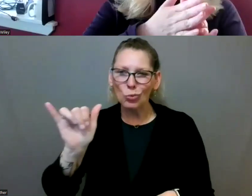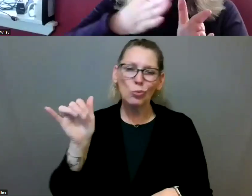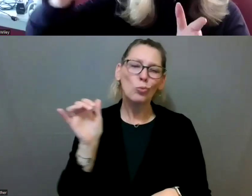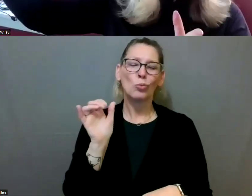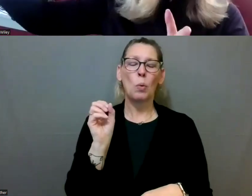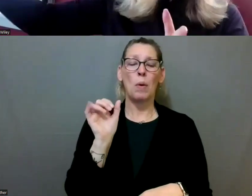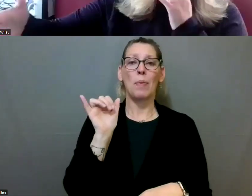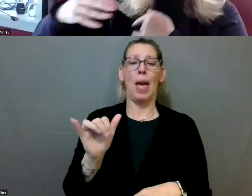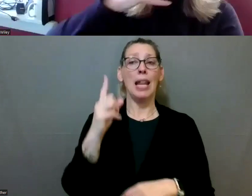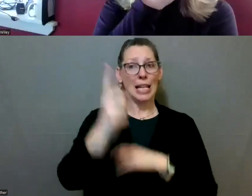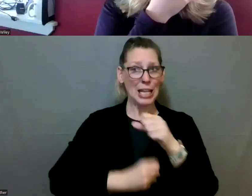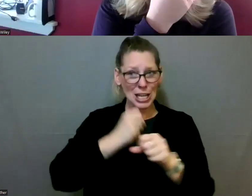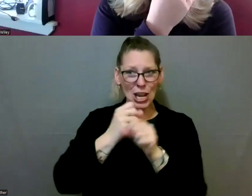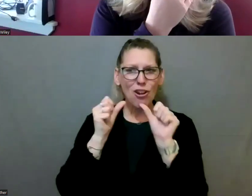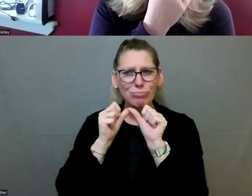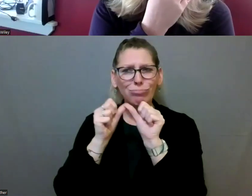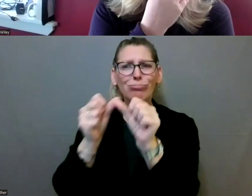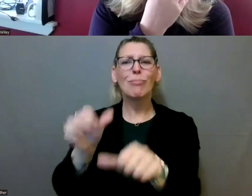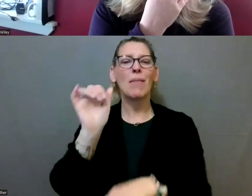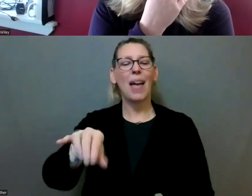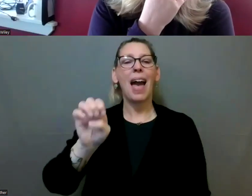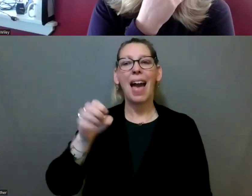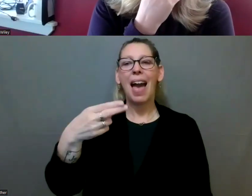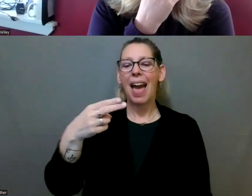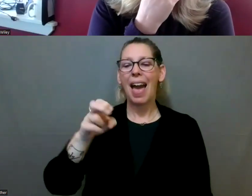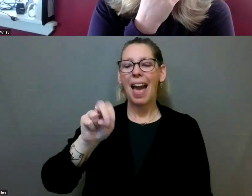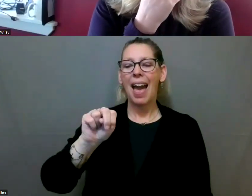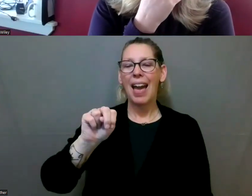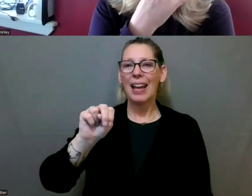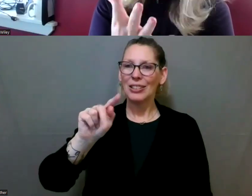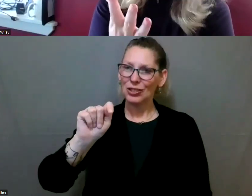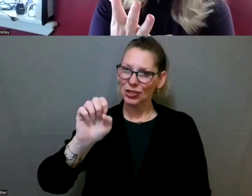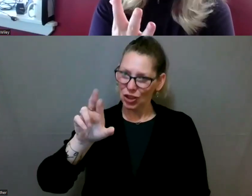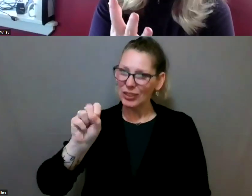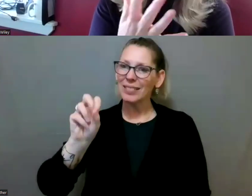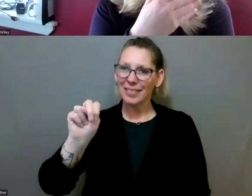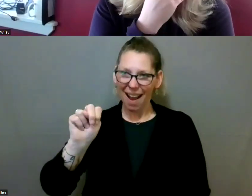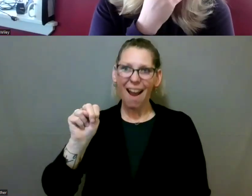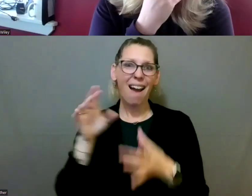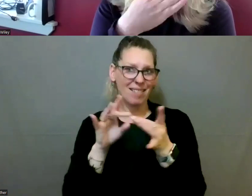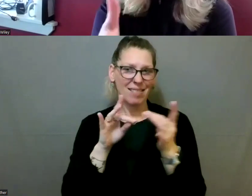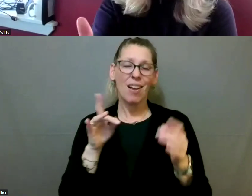uh year-long strategies that Henderson alluded to um relationships went out overall and I did